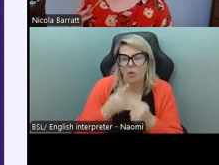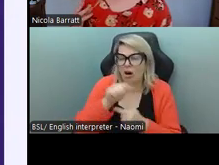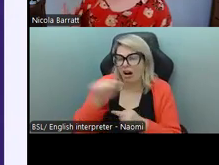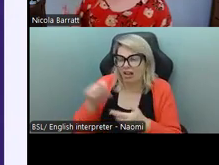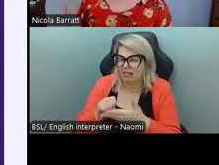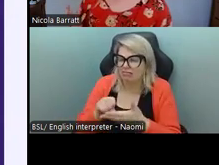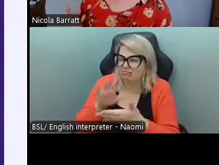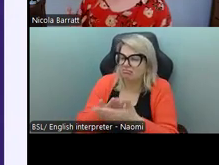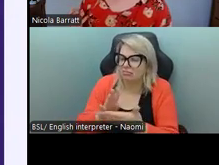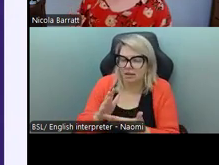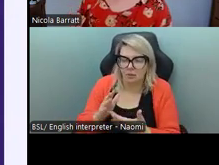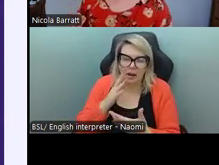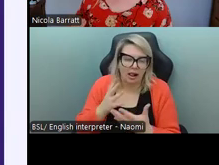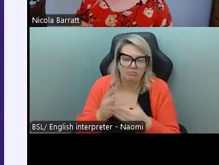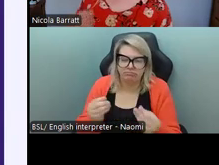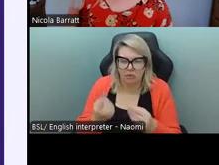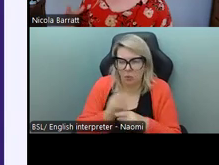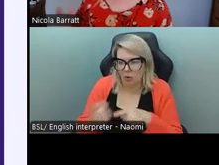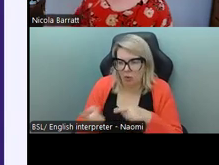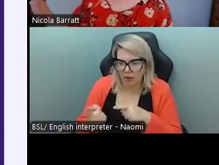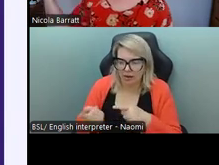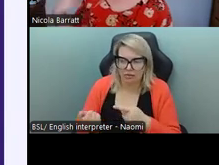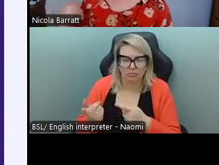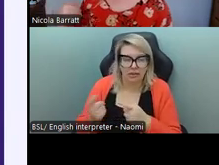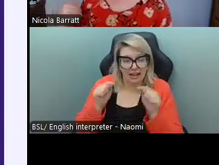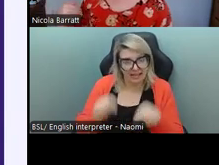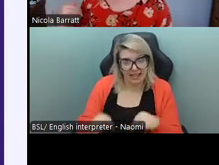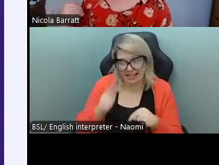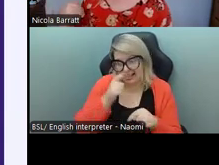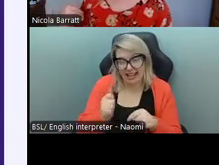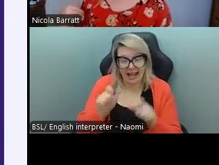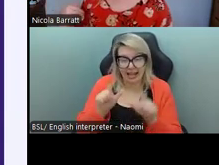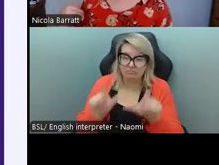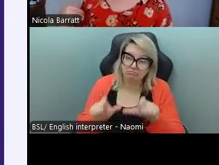for maybe a week if you're lucky, on here, it can resurface months later.